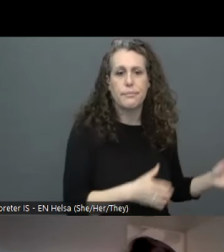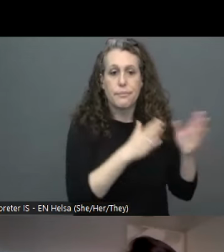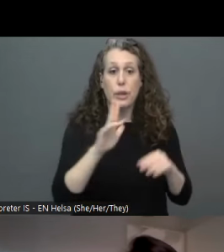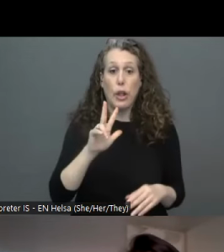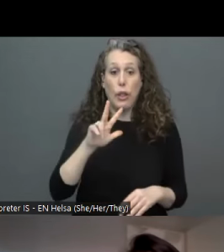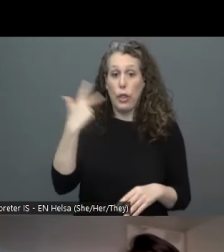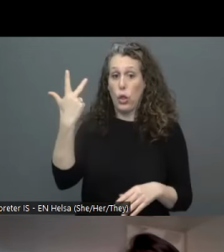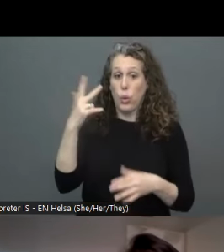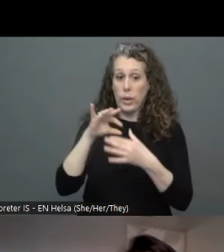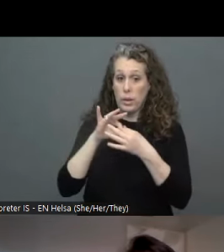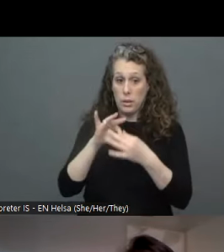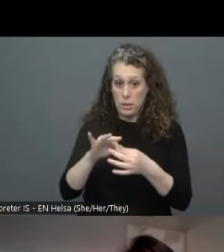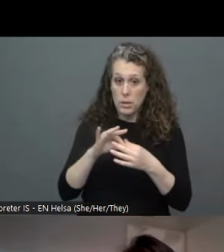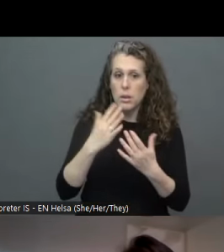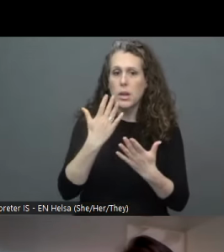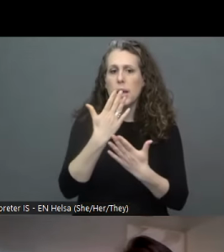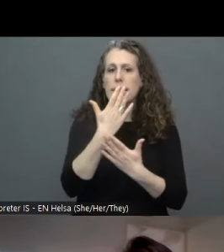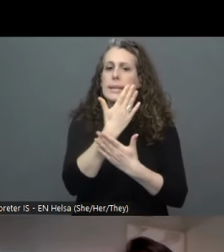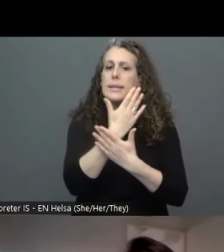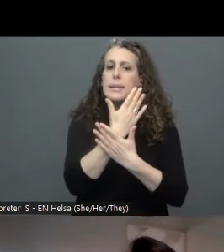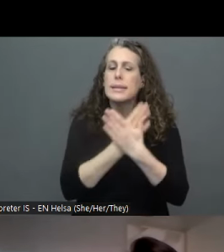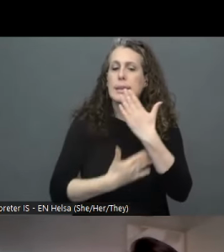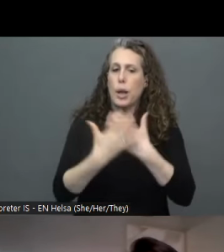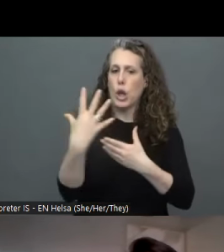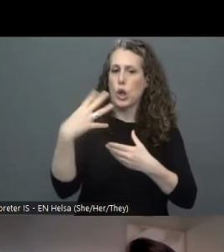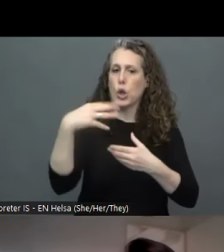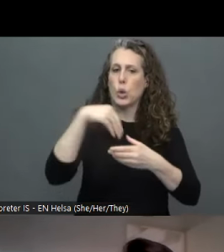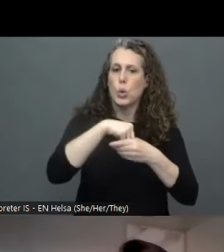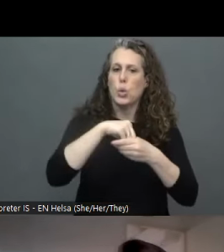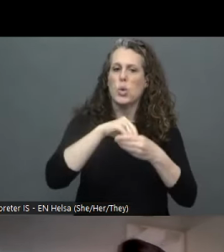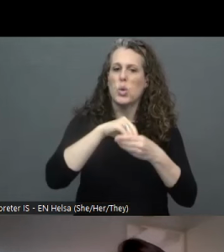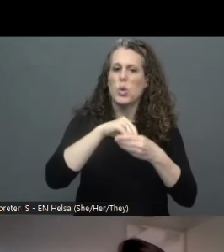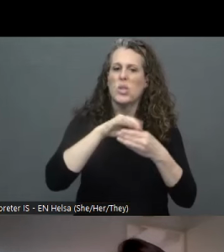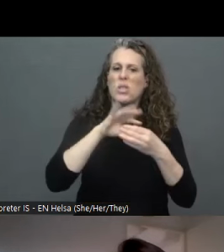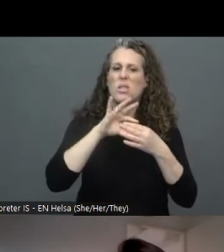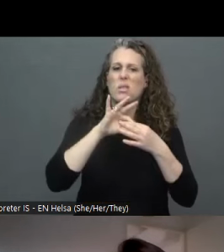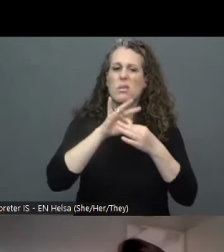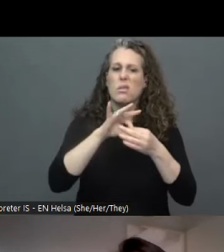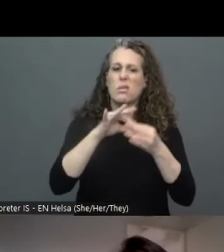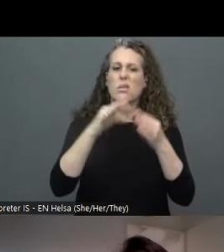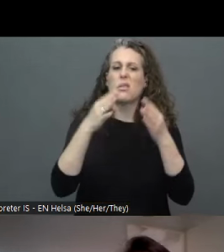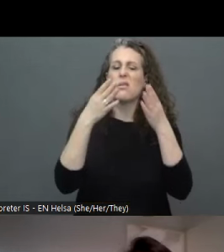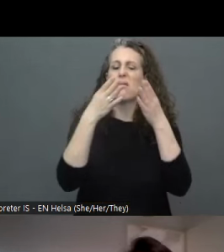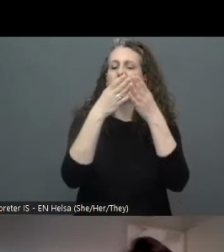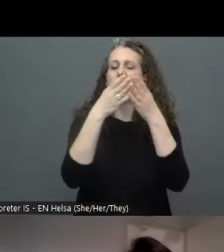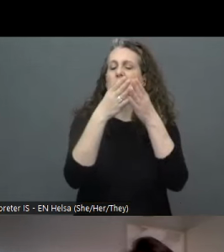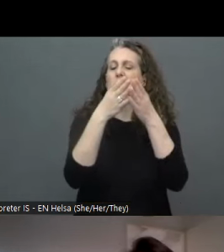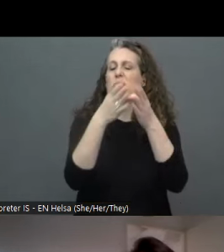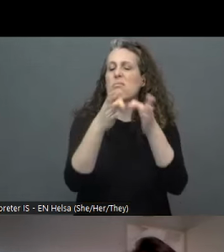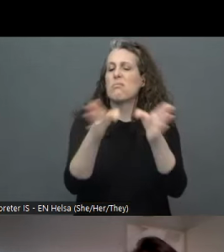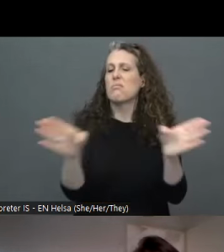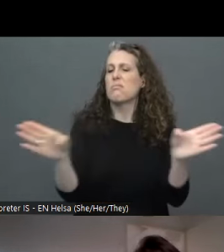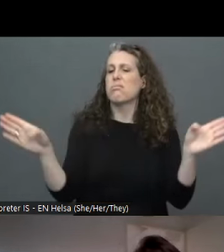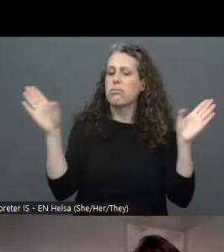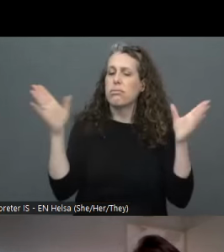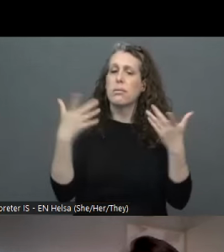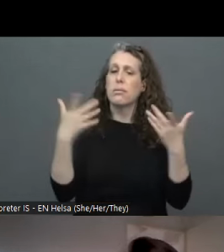wider humanitarian landscape. And we focus on policies, frameworks key stakeholder and data.